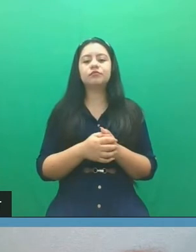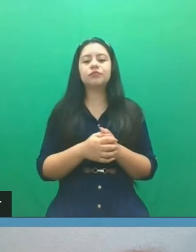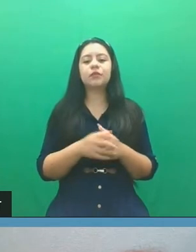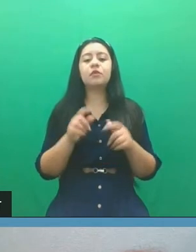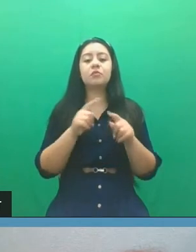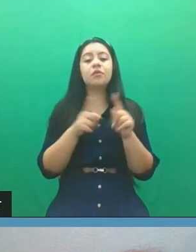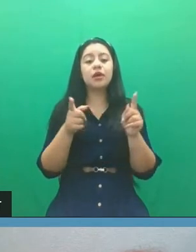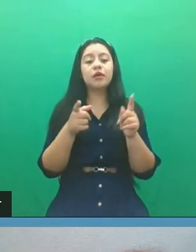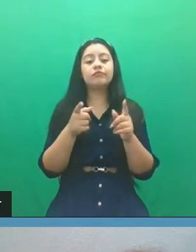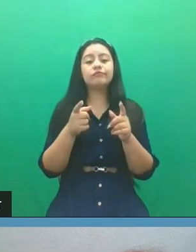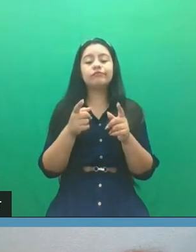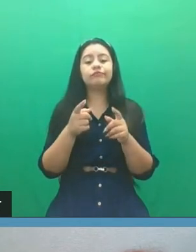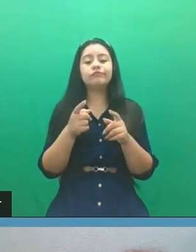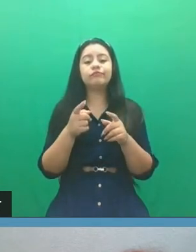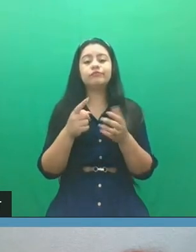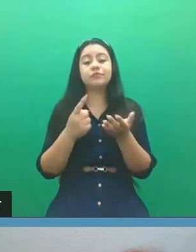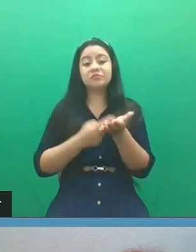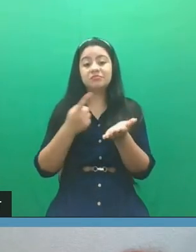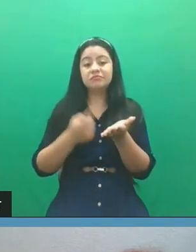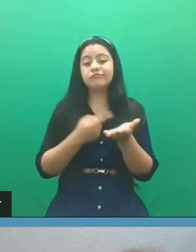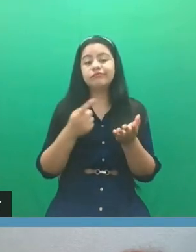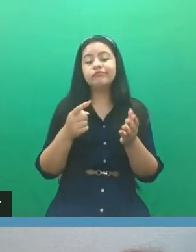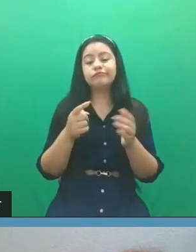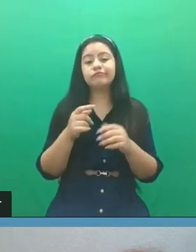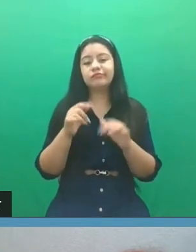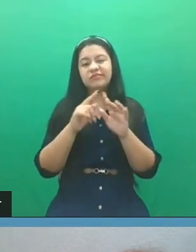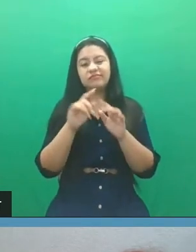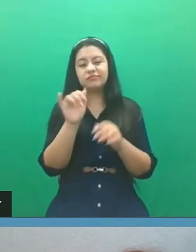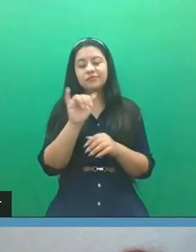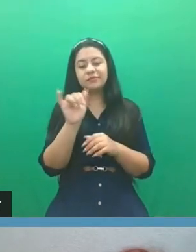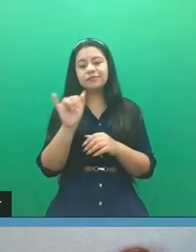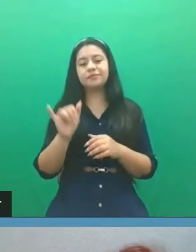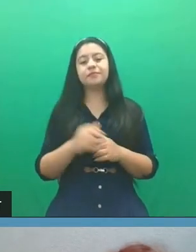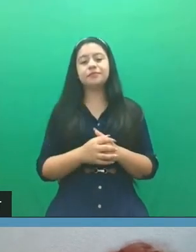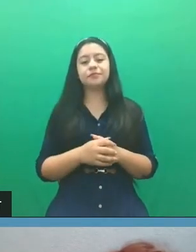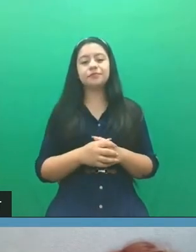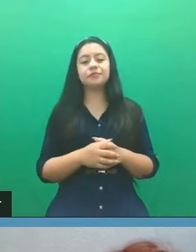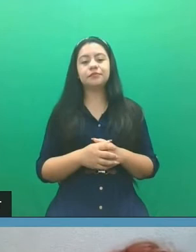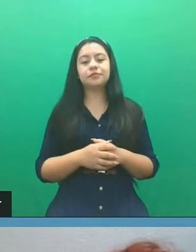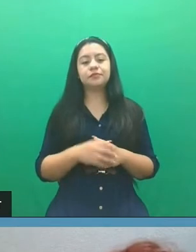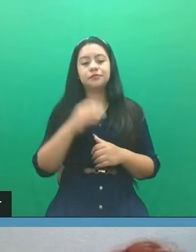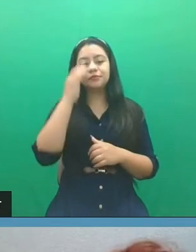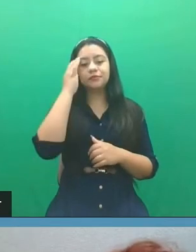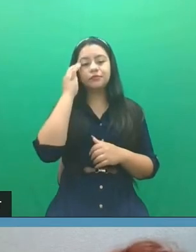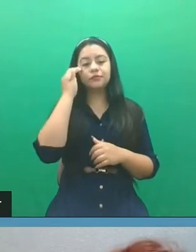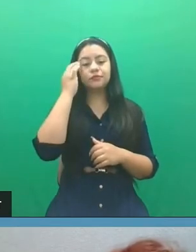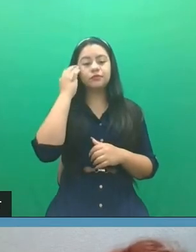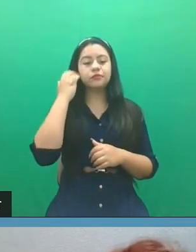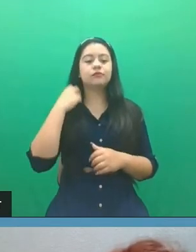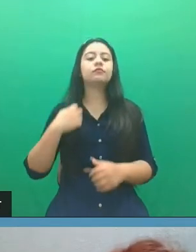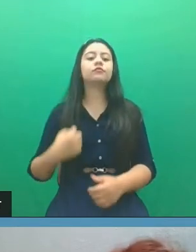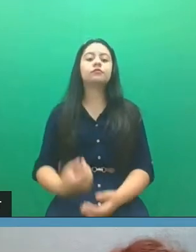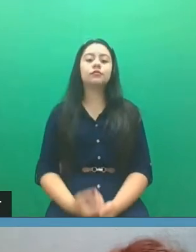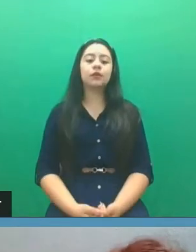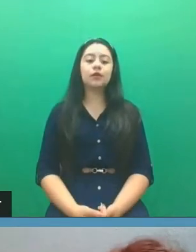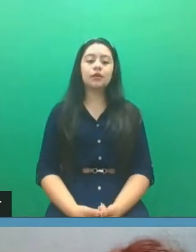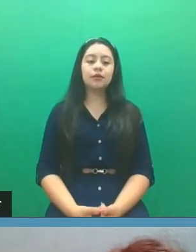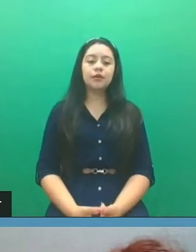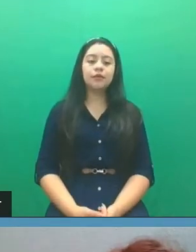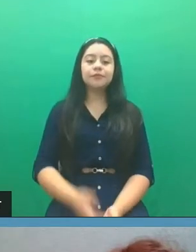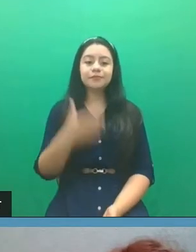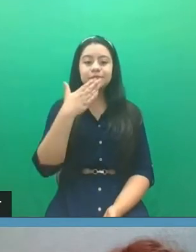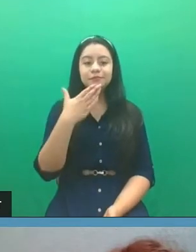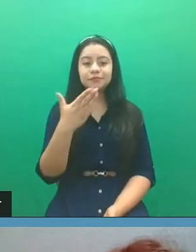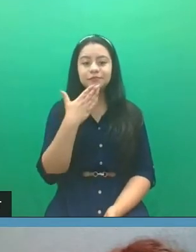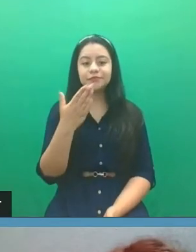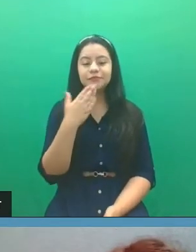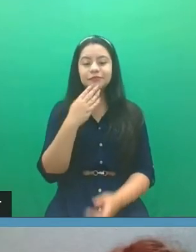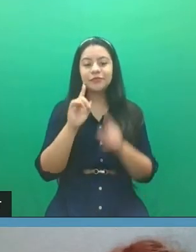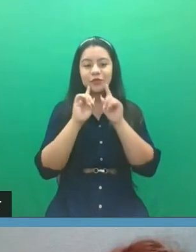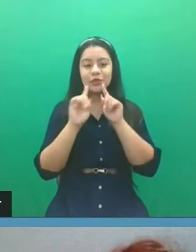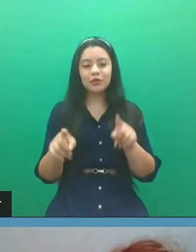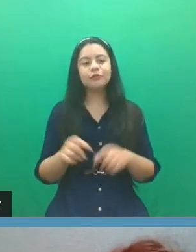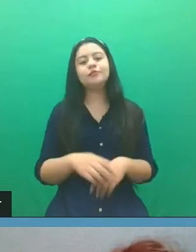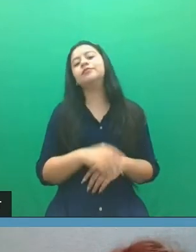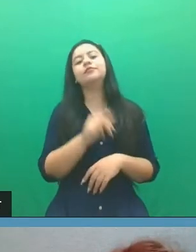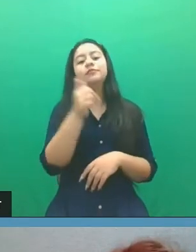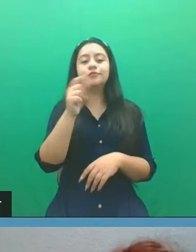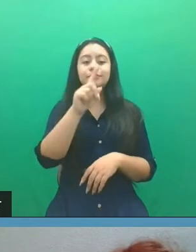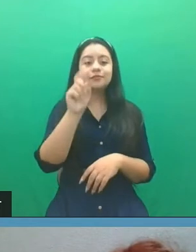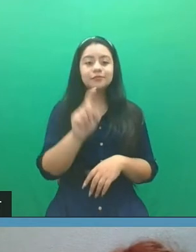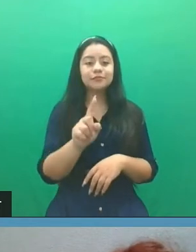much the same kind of approach. Okay thank you for those answers. This next question is pretty